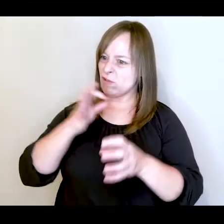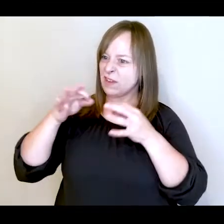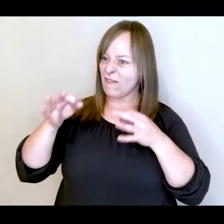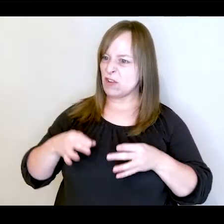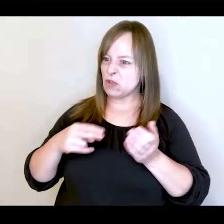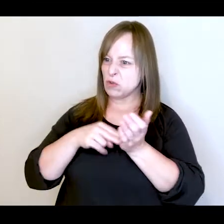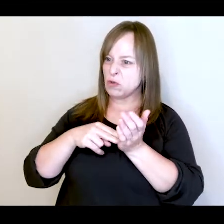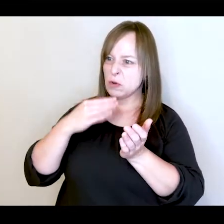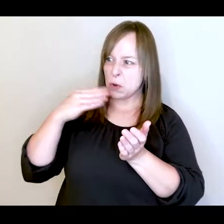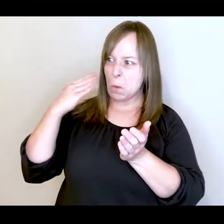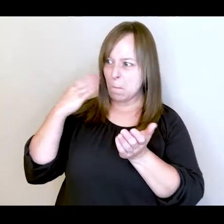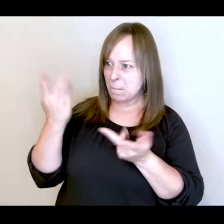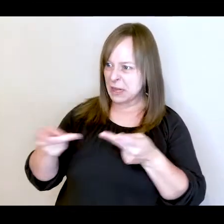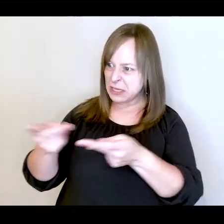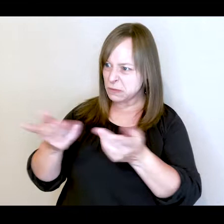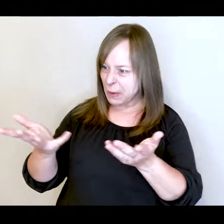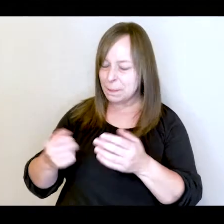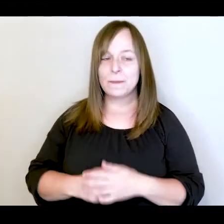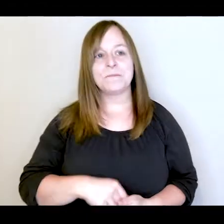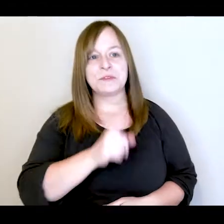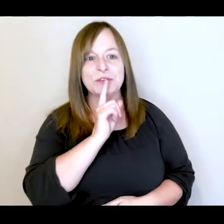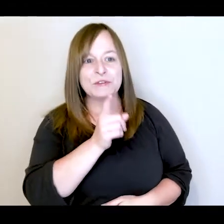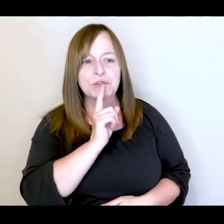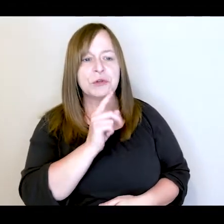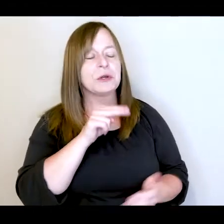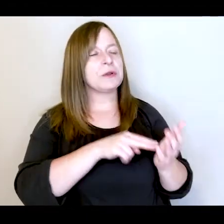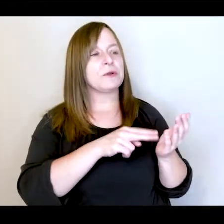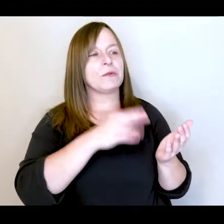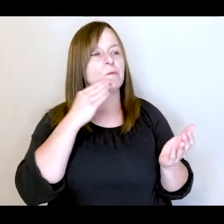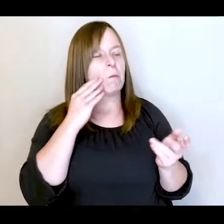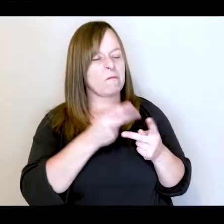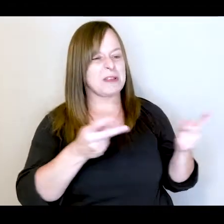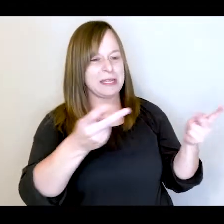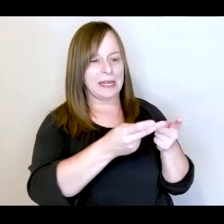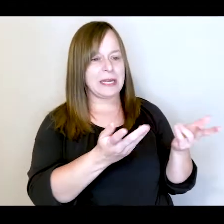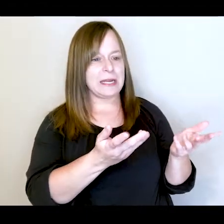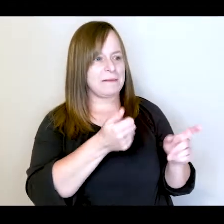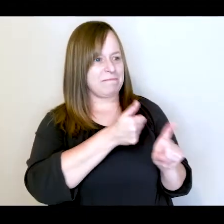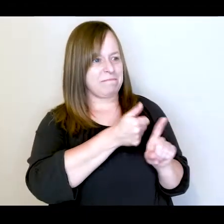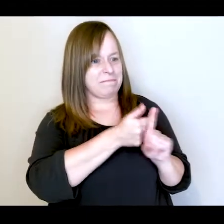definition of a nursing home facility? Sure. So a nursing home facility is a